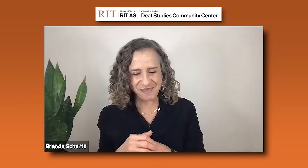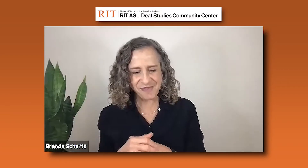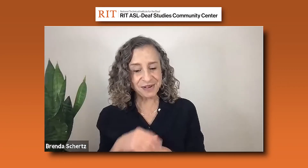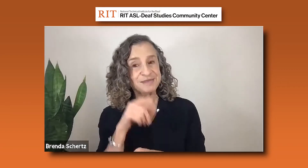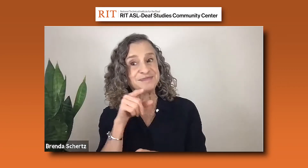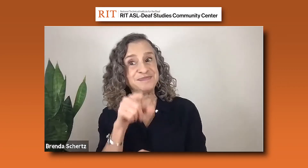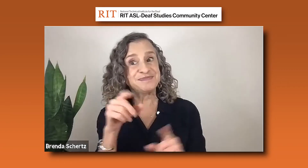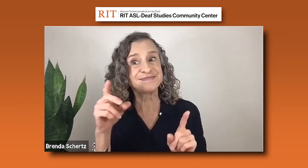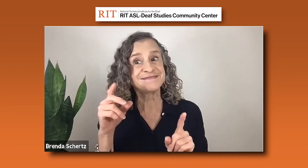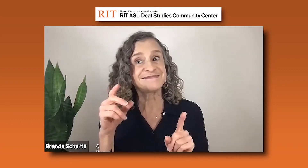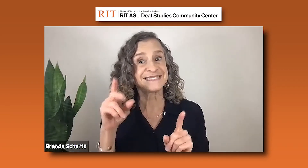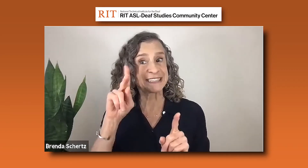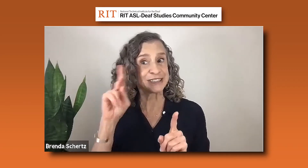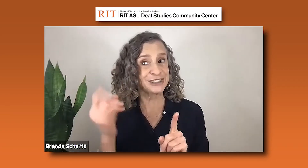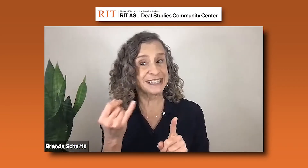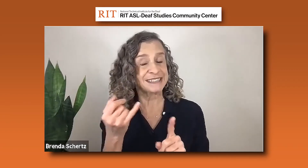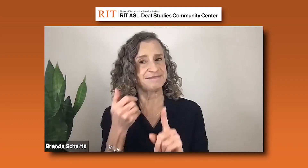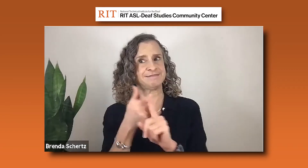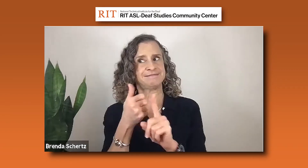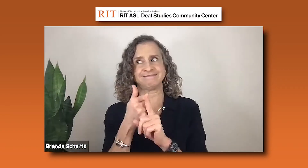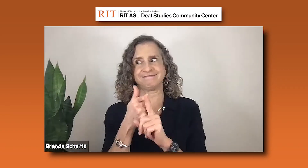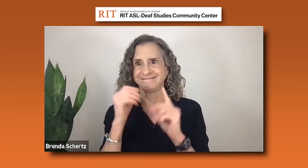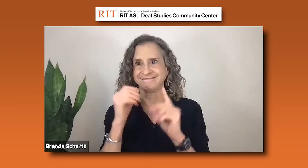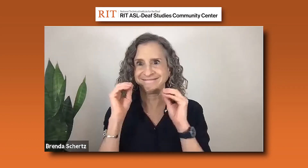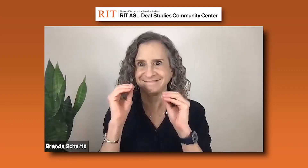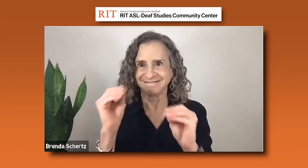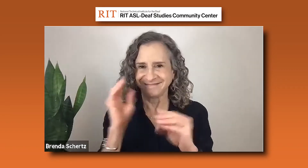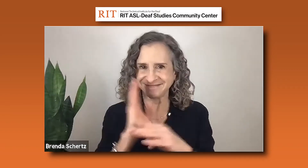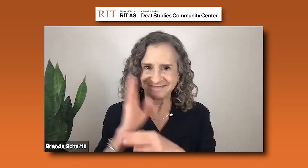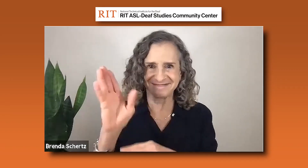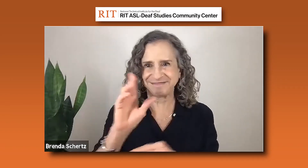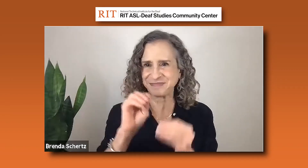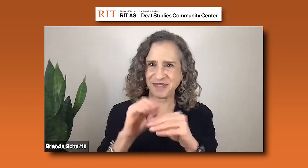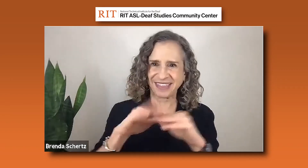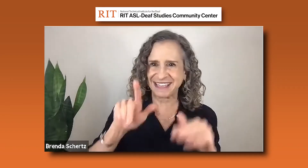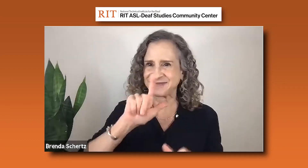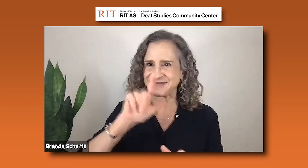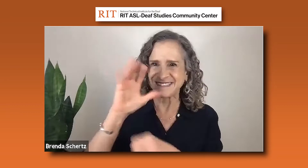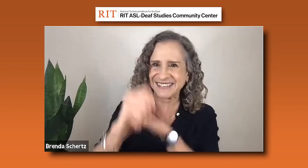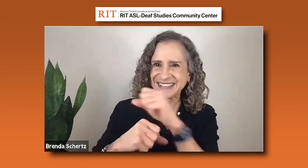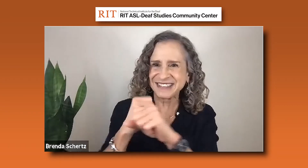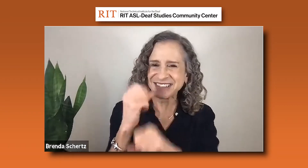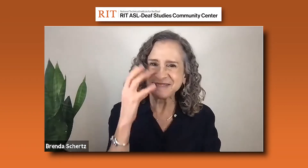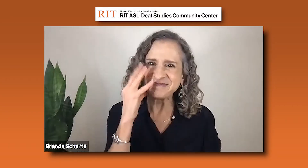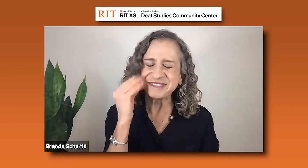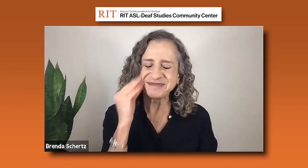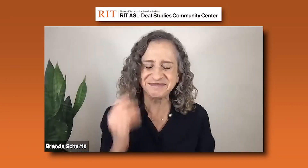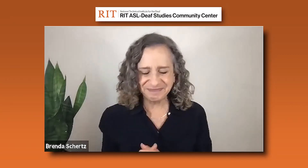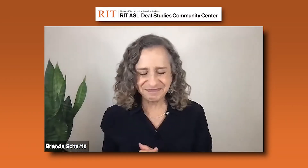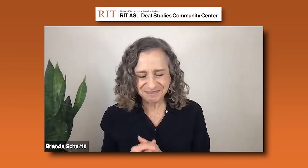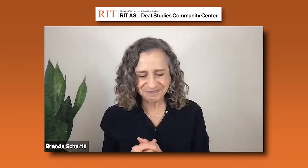as our speaker for today's session. Keith has taught for more than 25 years...